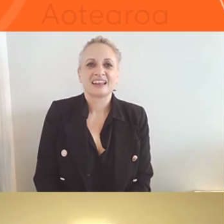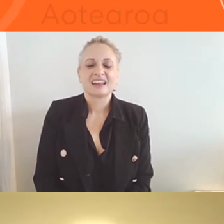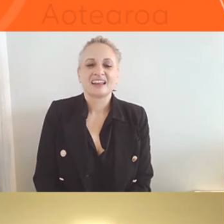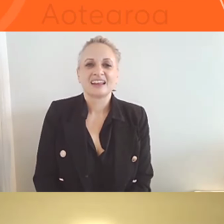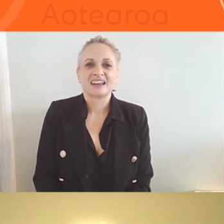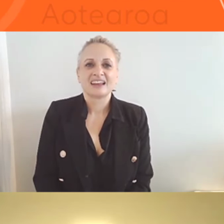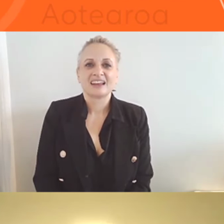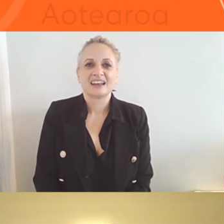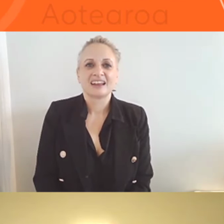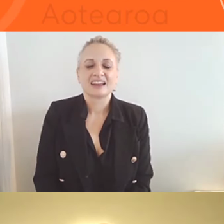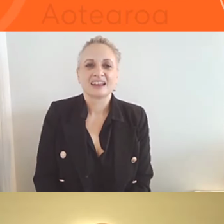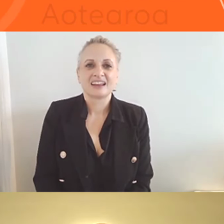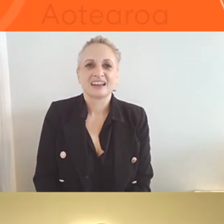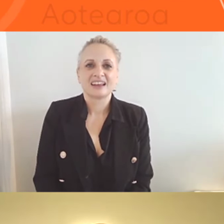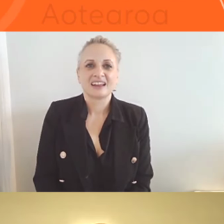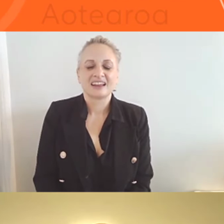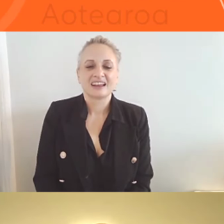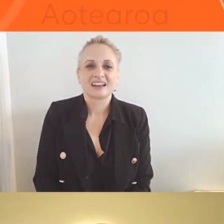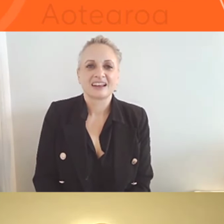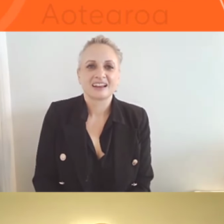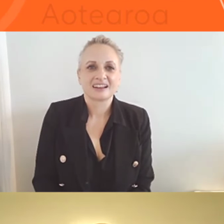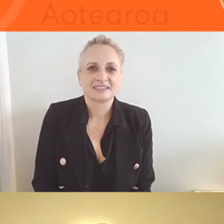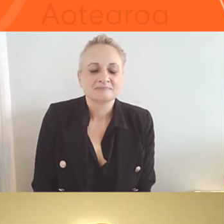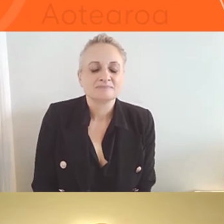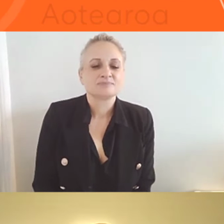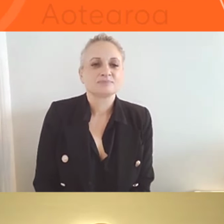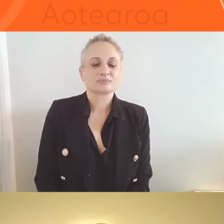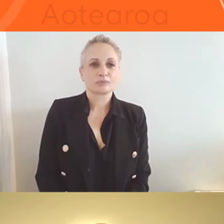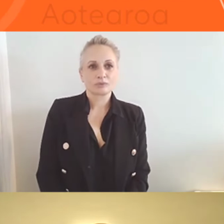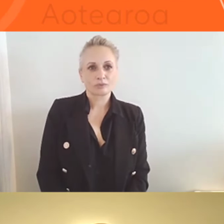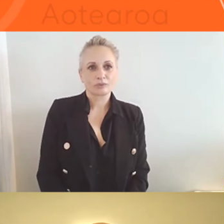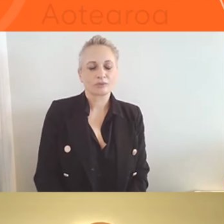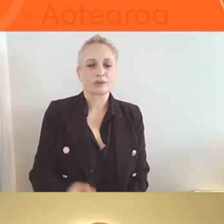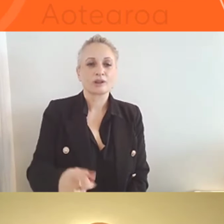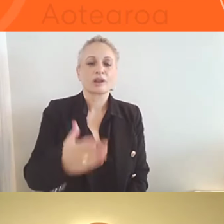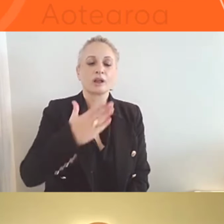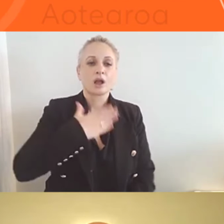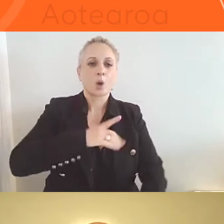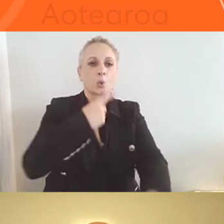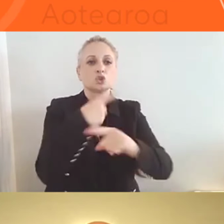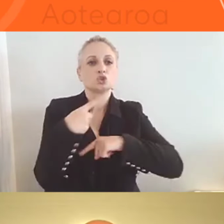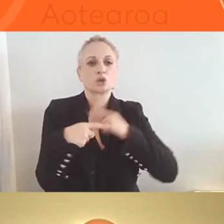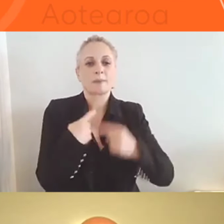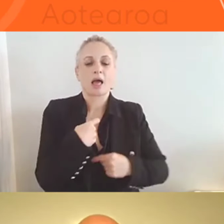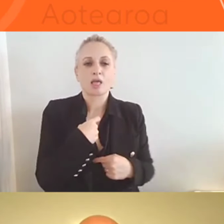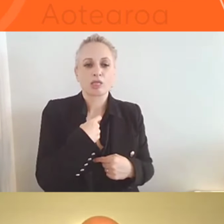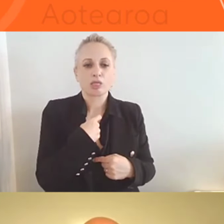just like to mention the role of BRANZ, that we're -- sorry, just